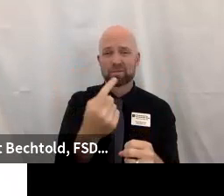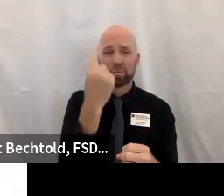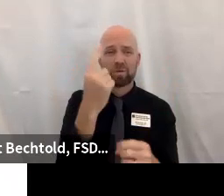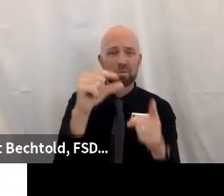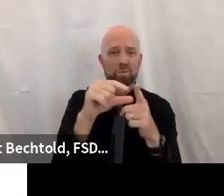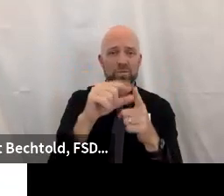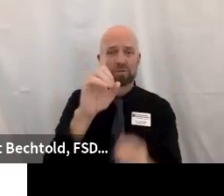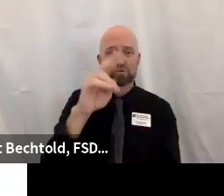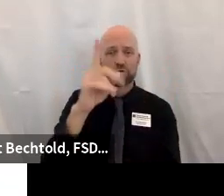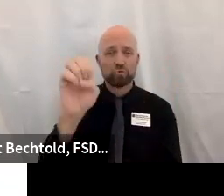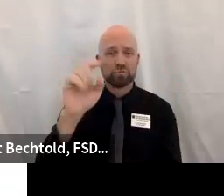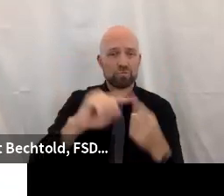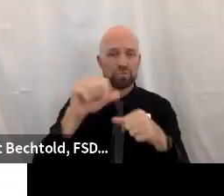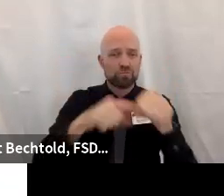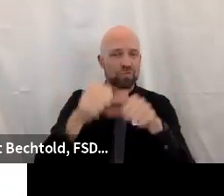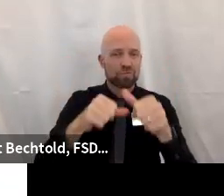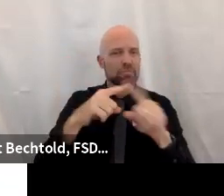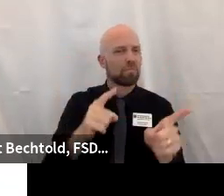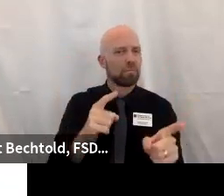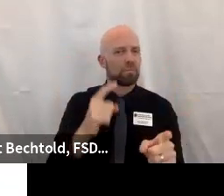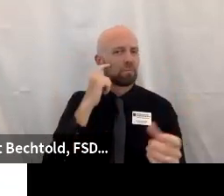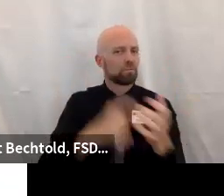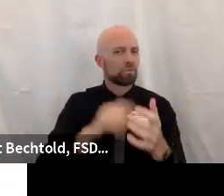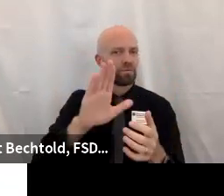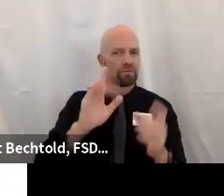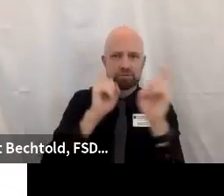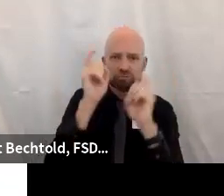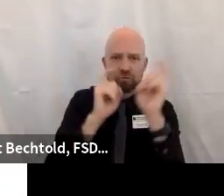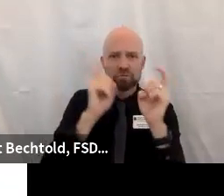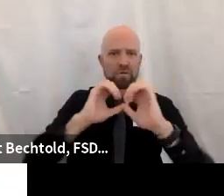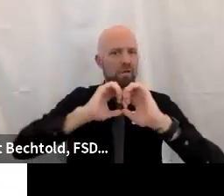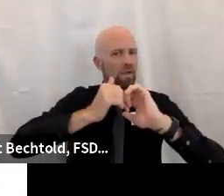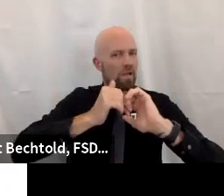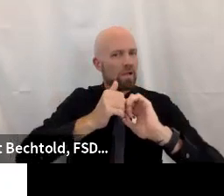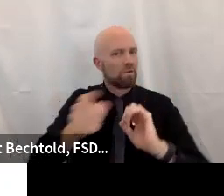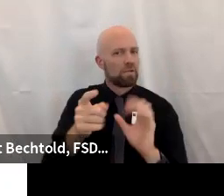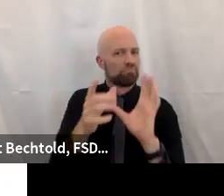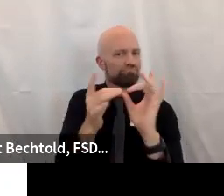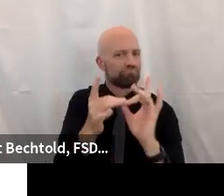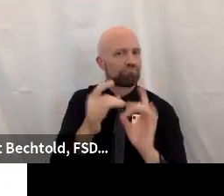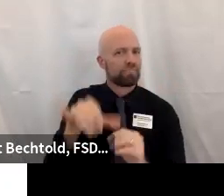They're only saying one word. They're just saying the word, "dude" over and over each other. But notice their expression